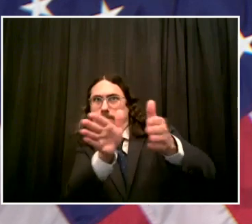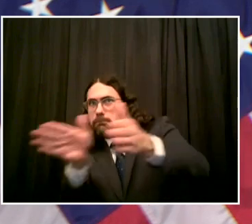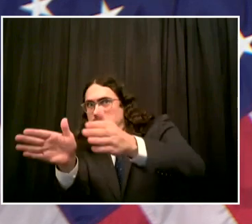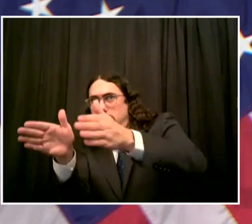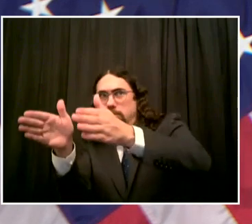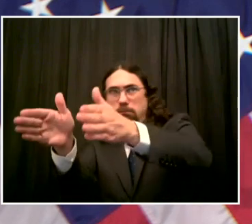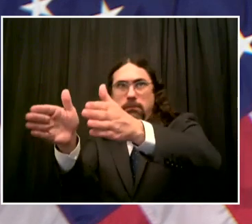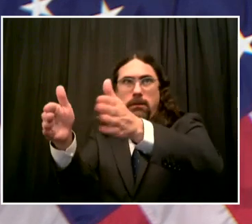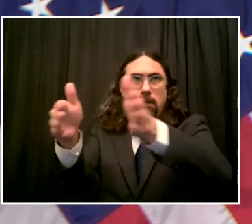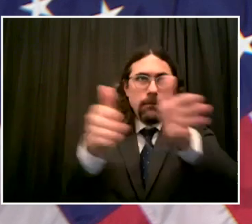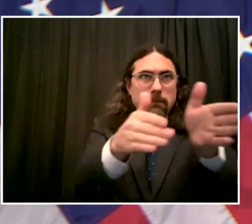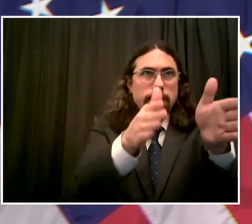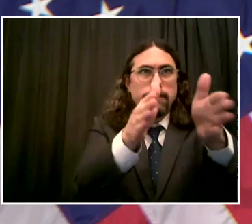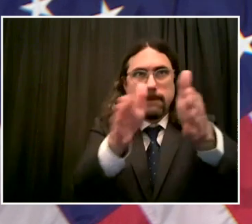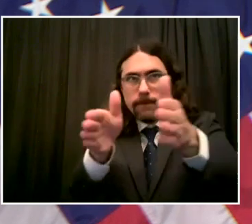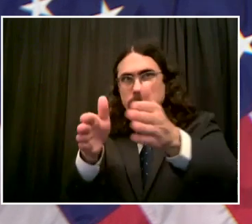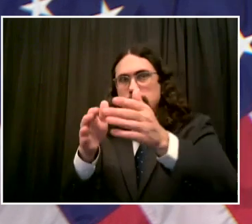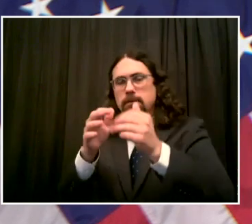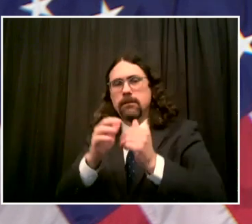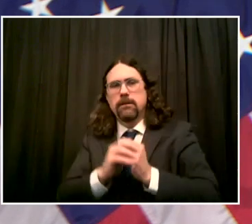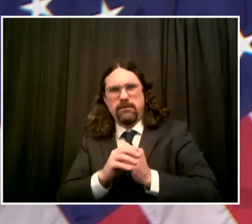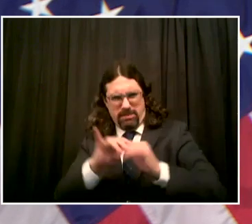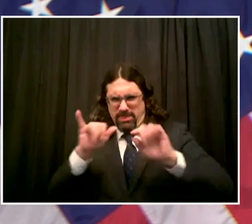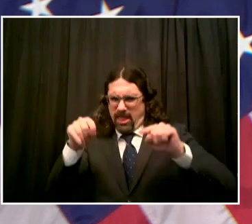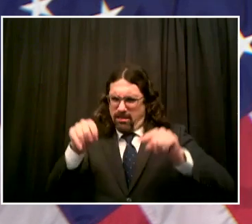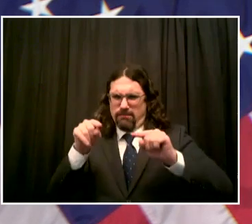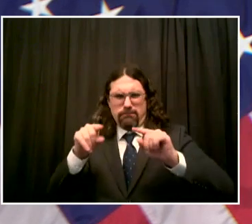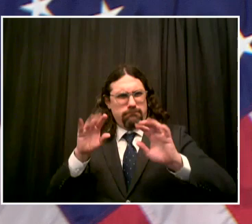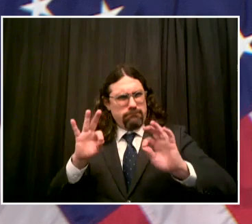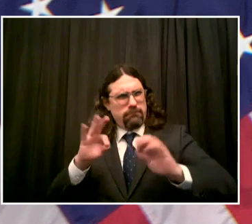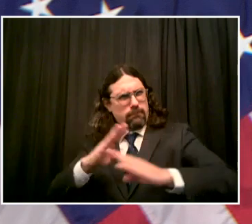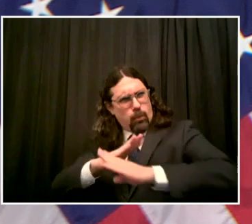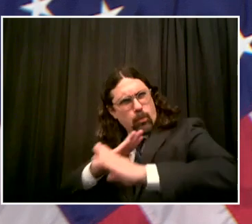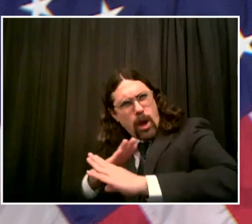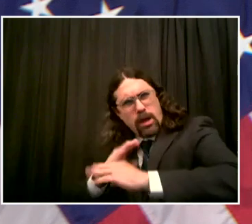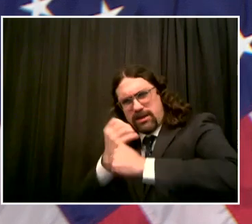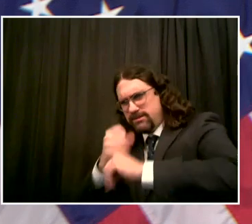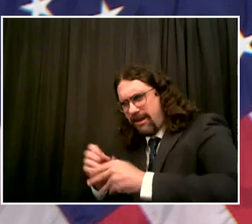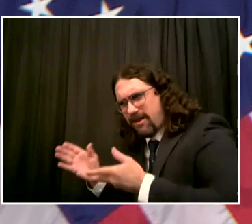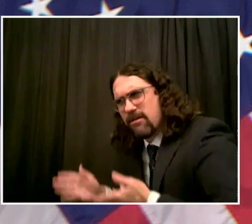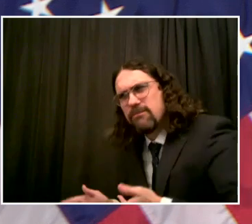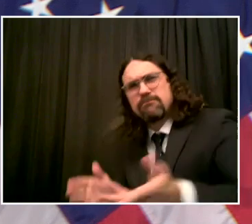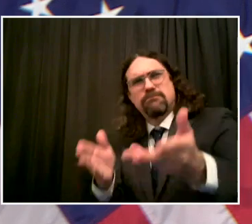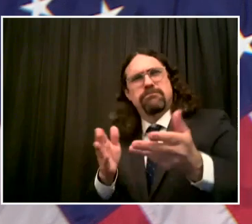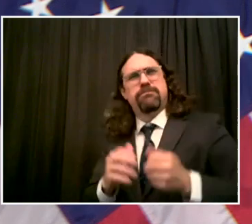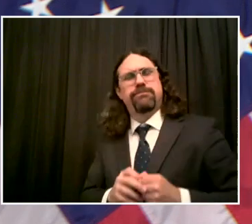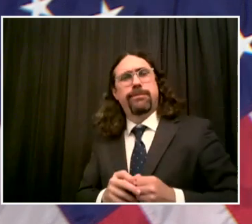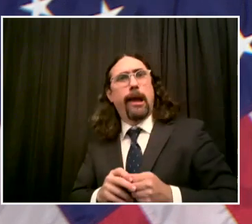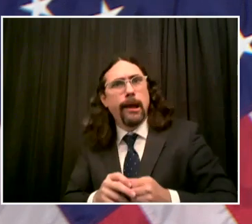SEEN. I TOLD YOU WHERE IT WAS THE LAST FEW NIGHTS. I WAS OUT THERE AND FIRSTHAND